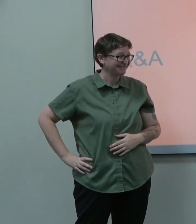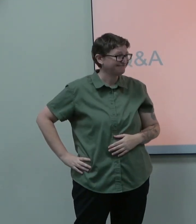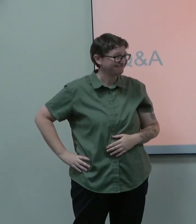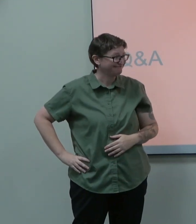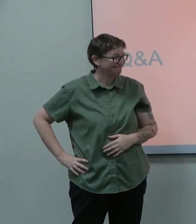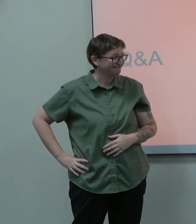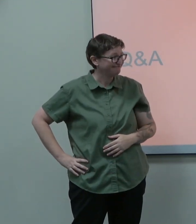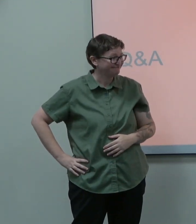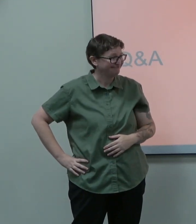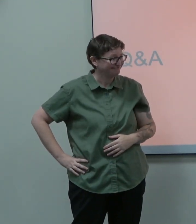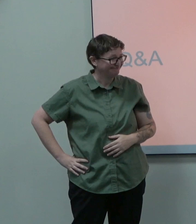That's a great question, says Jenna.